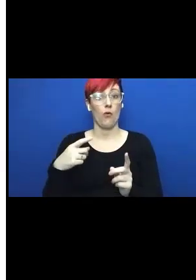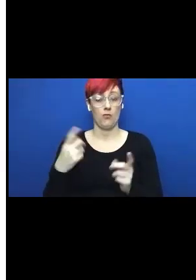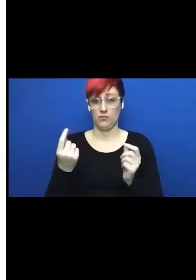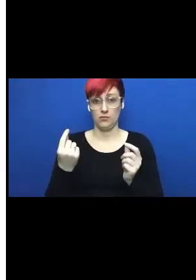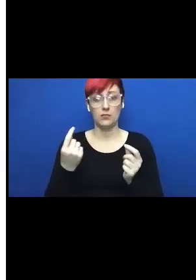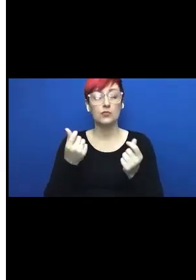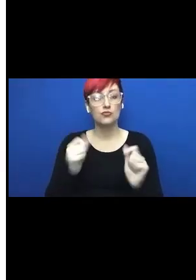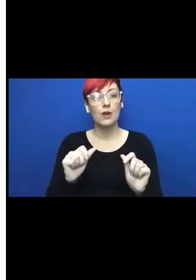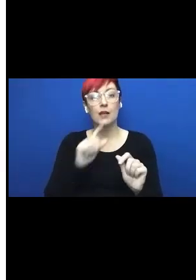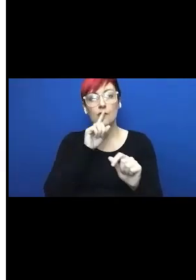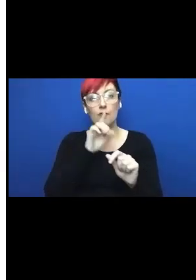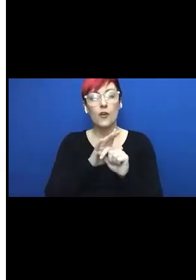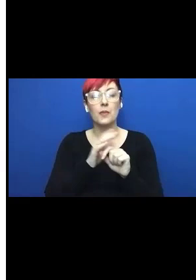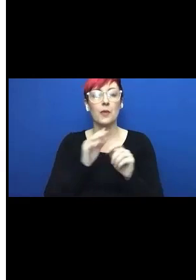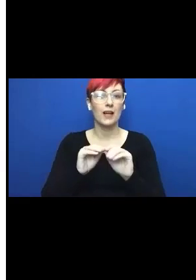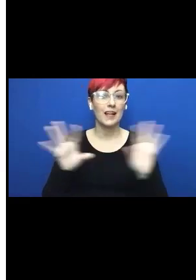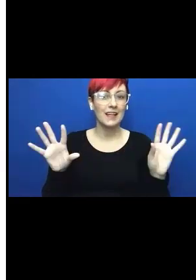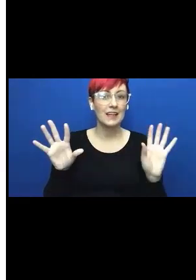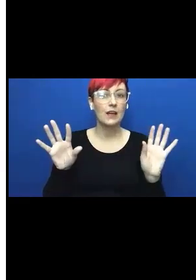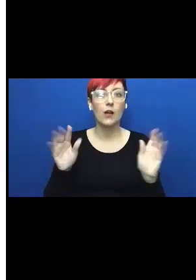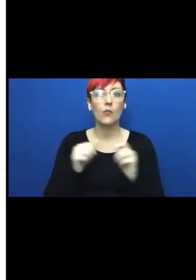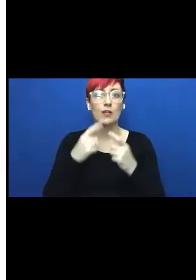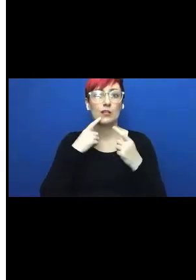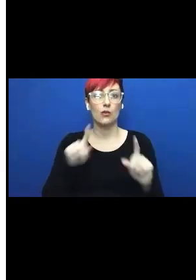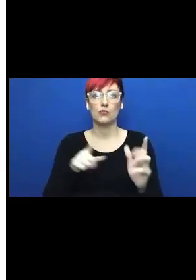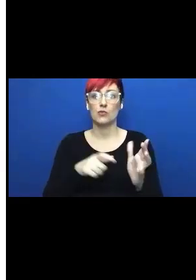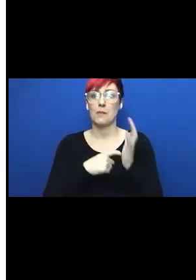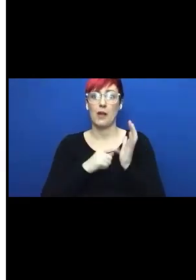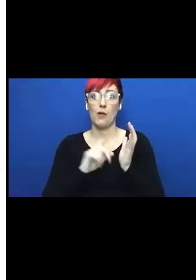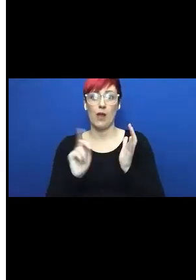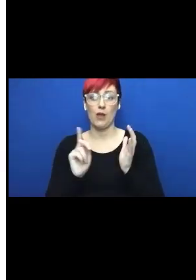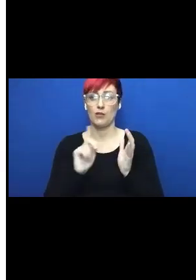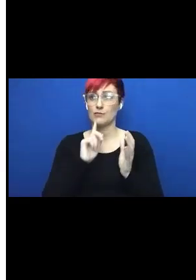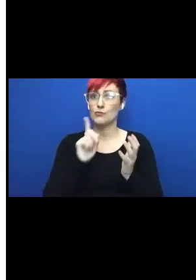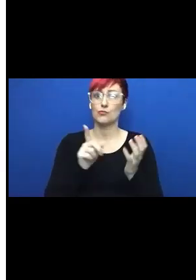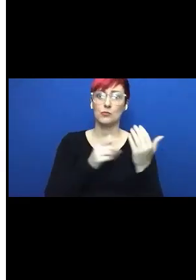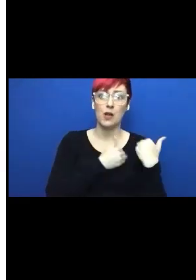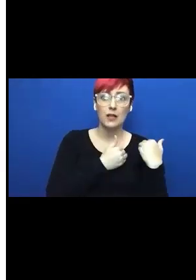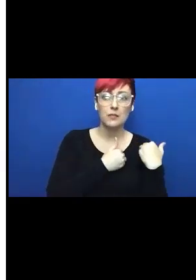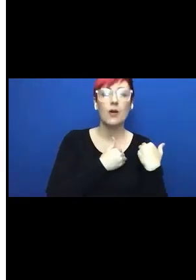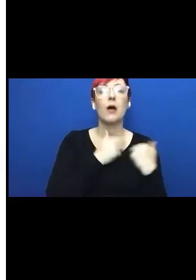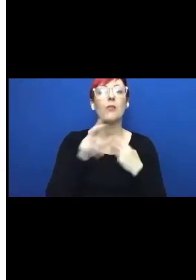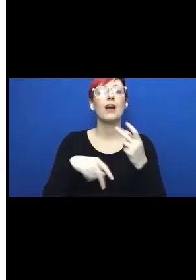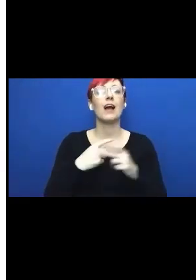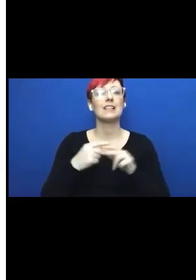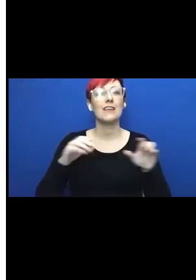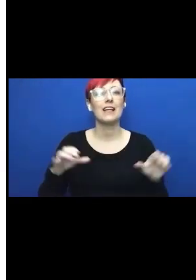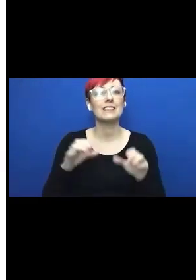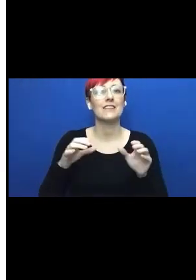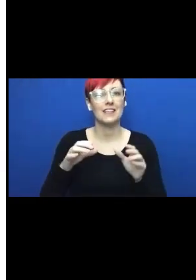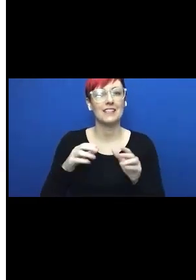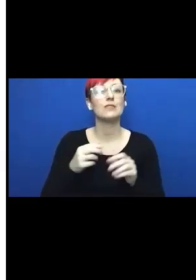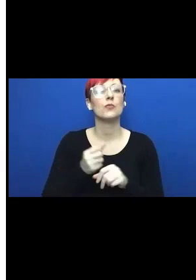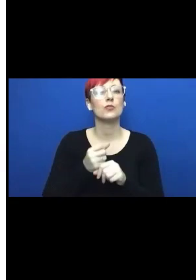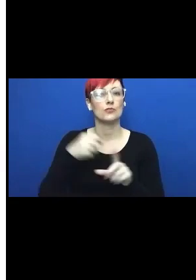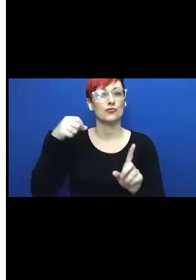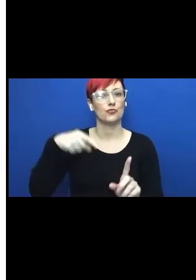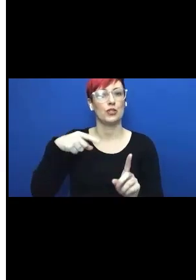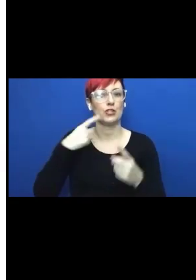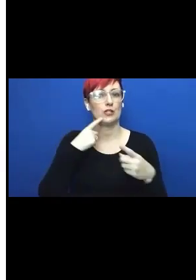that we're clear on where the disclosure requirements are, and what kinds of activities invoke those disclosure requirements.